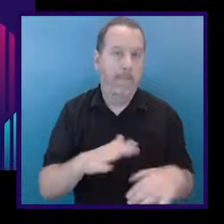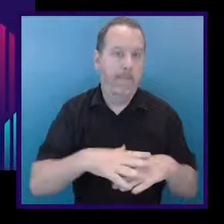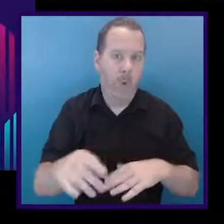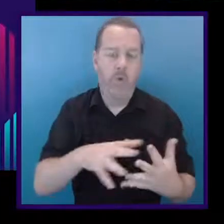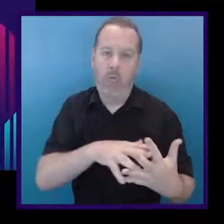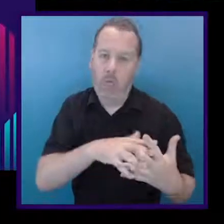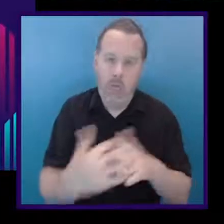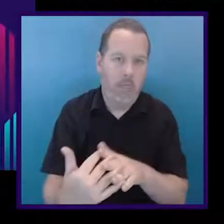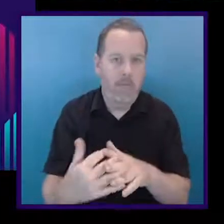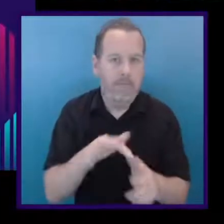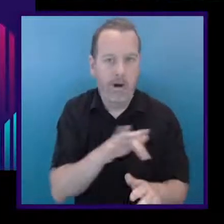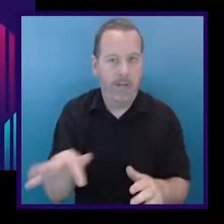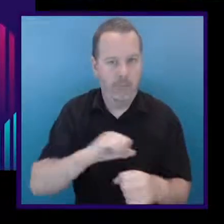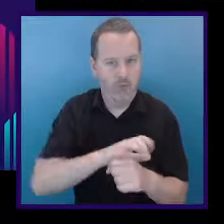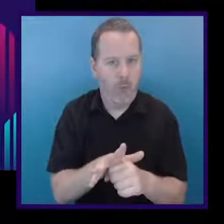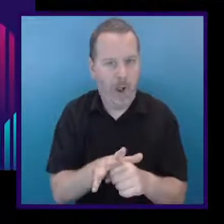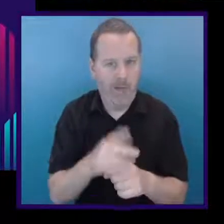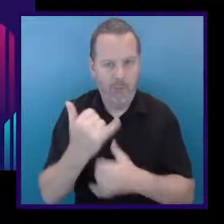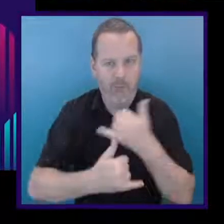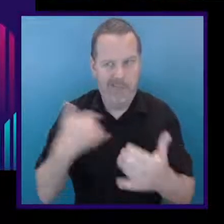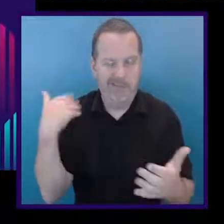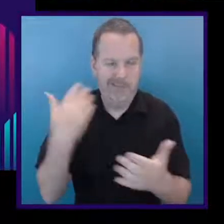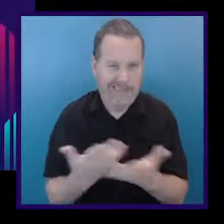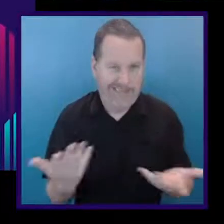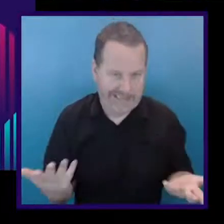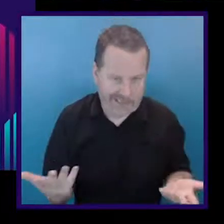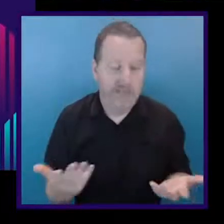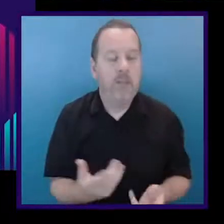So we really wanted to get to the crux of what these young people have experienced over